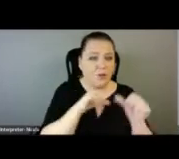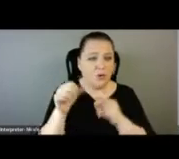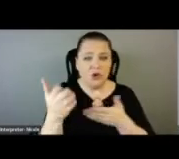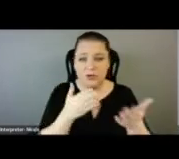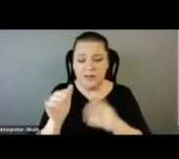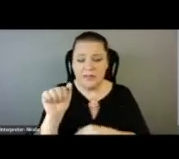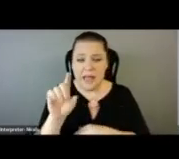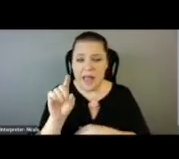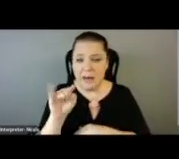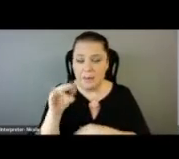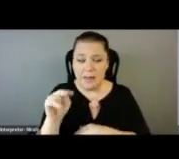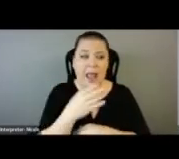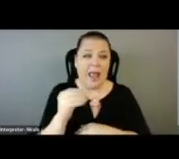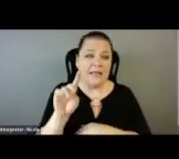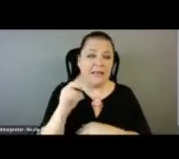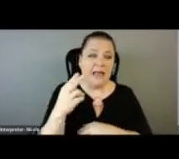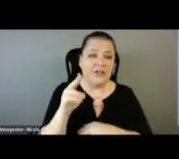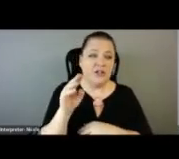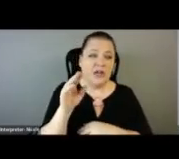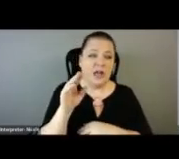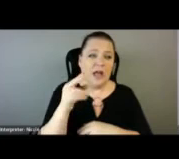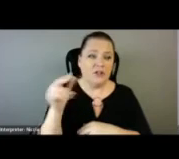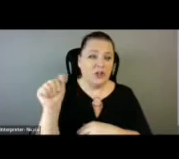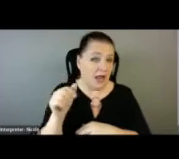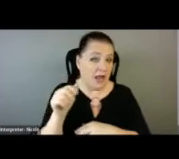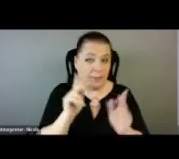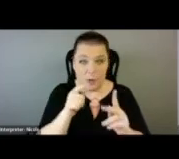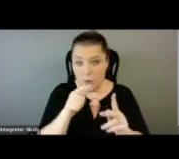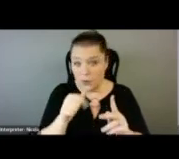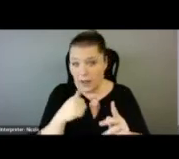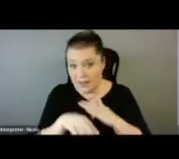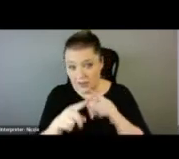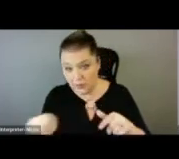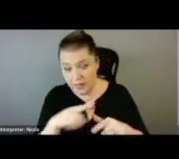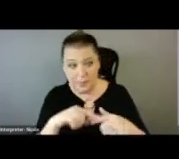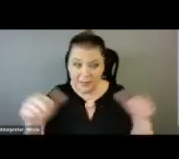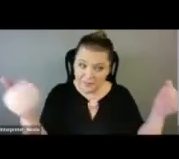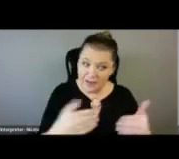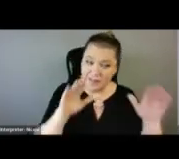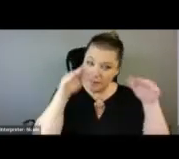able to access people who previously did not have access to to be part of our focus groups. So we're not tapping the